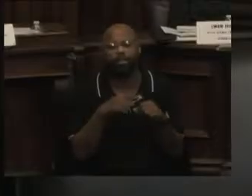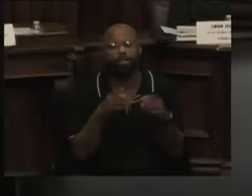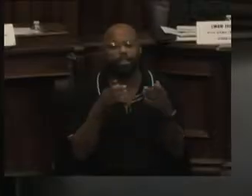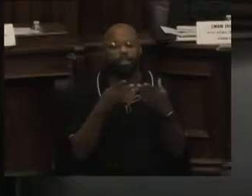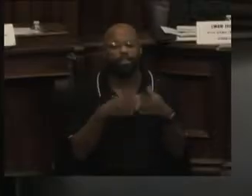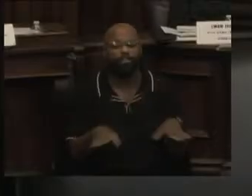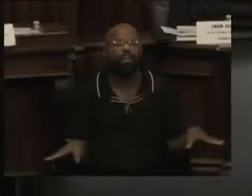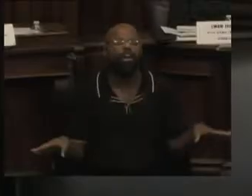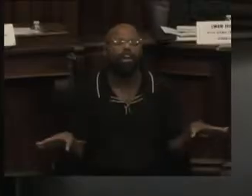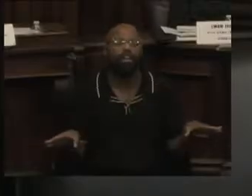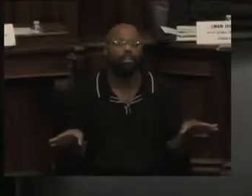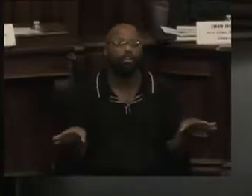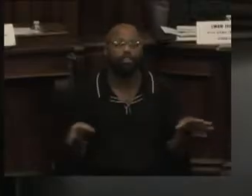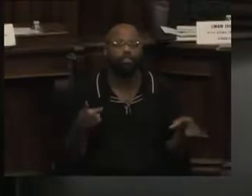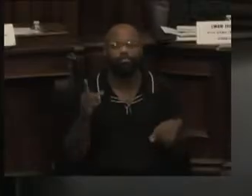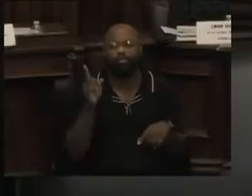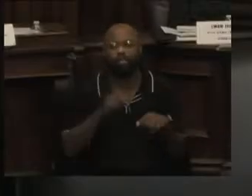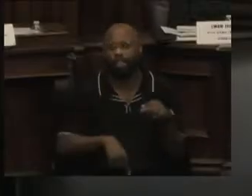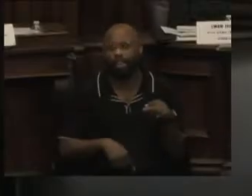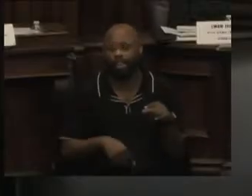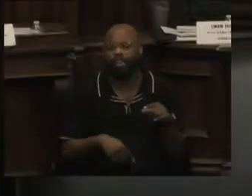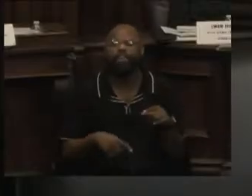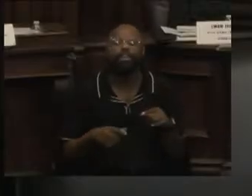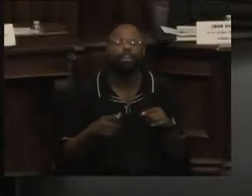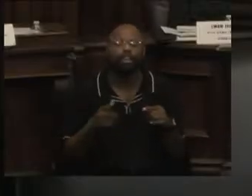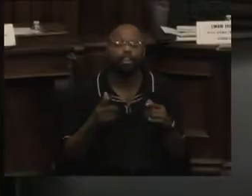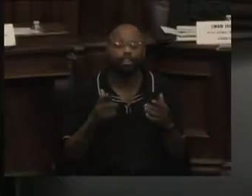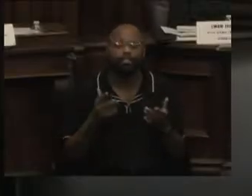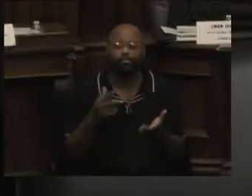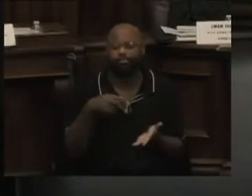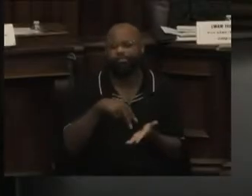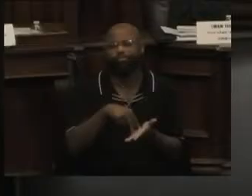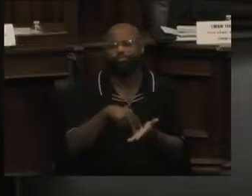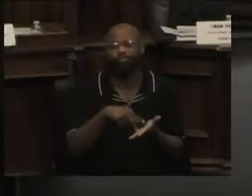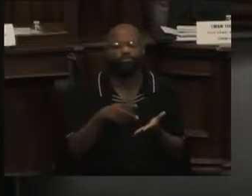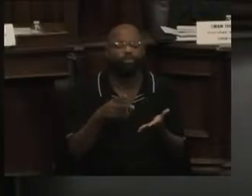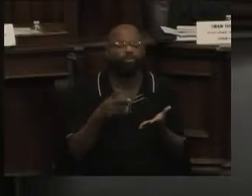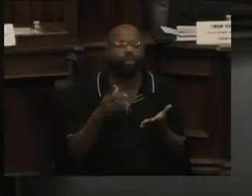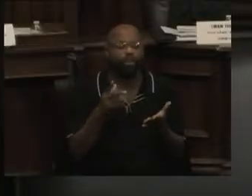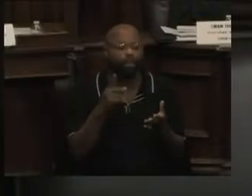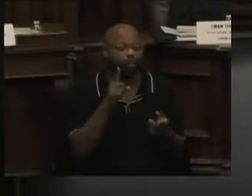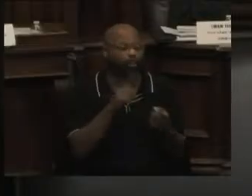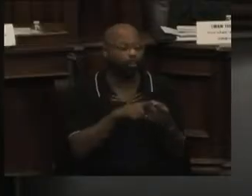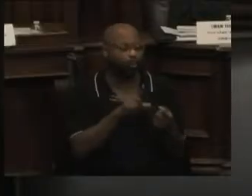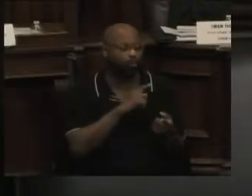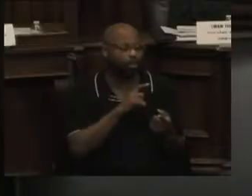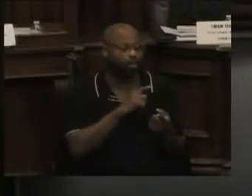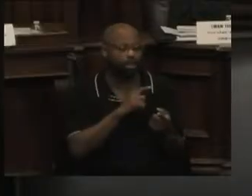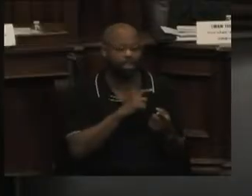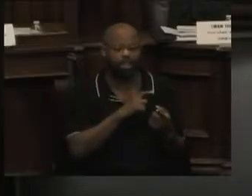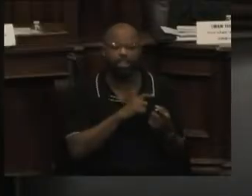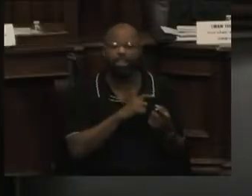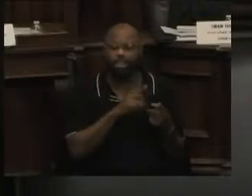together we can fight the battle, but divided we stand.